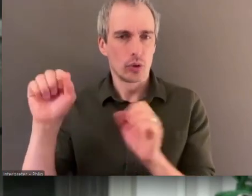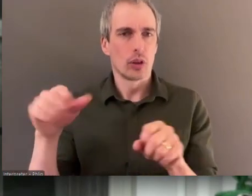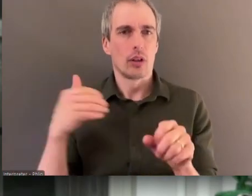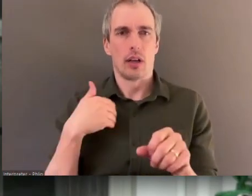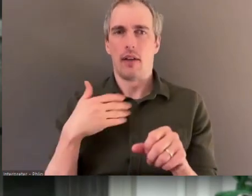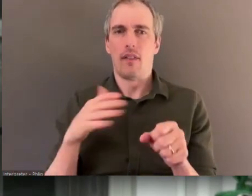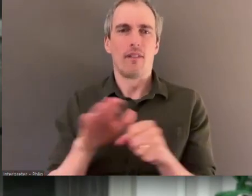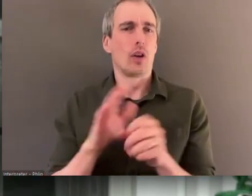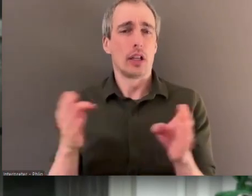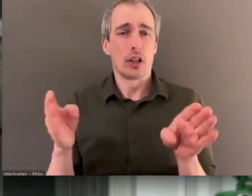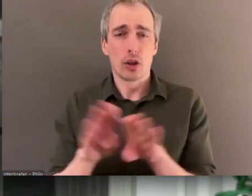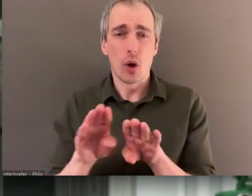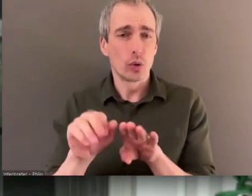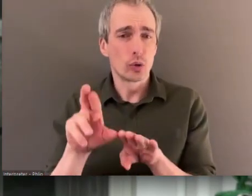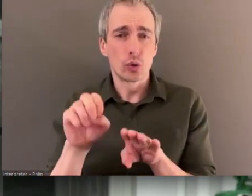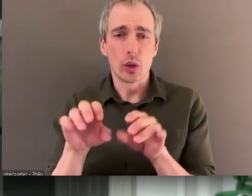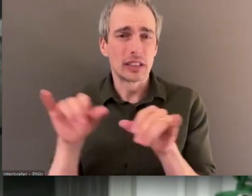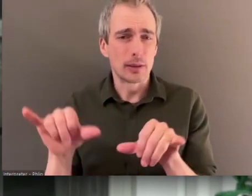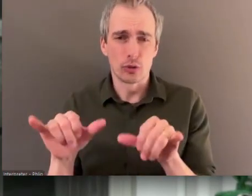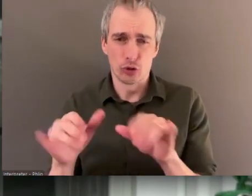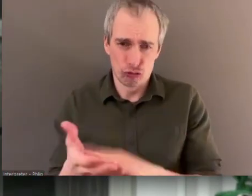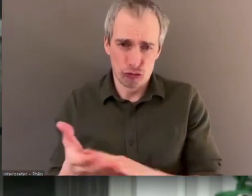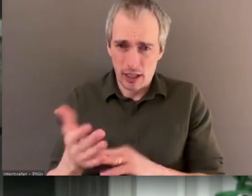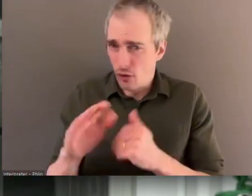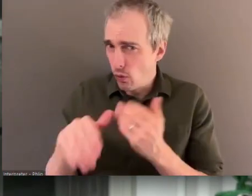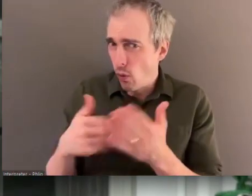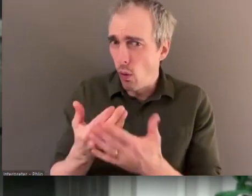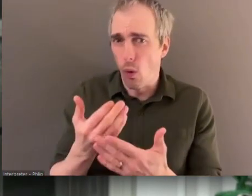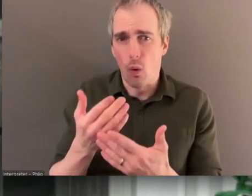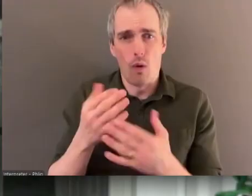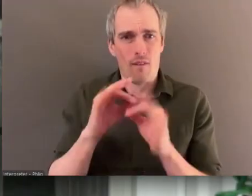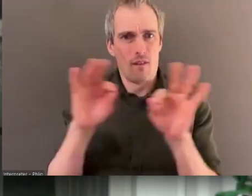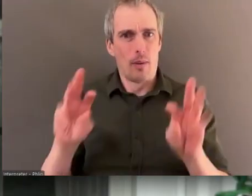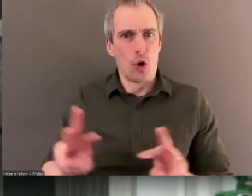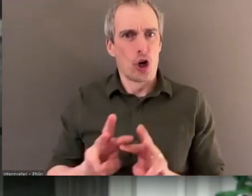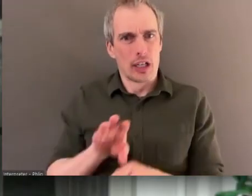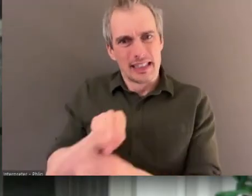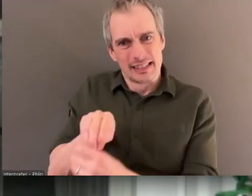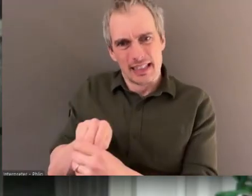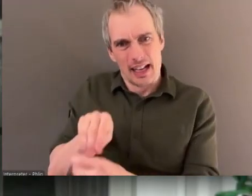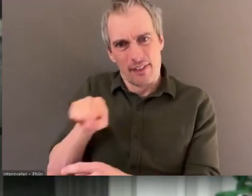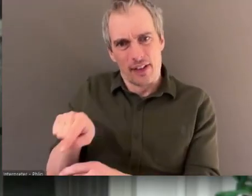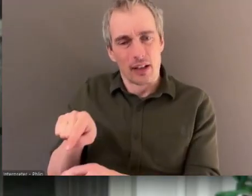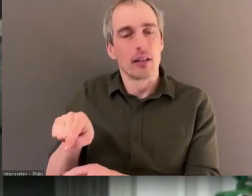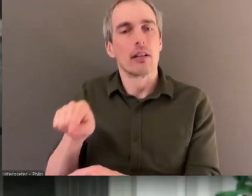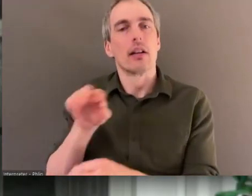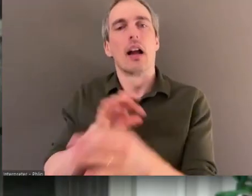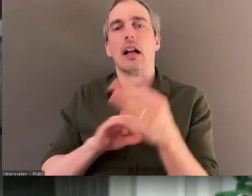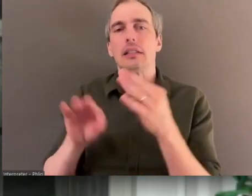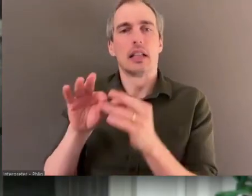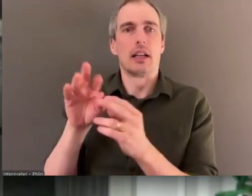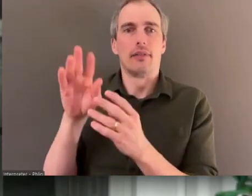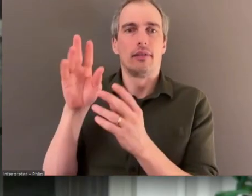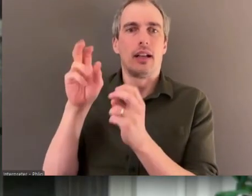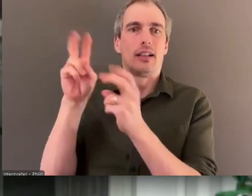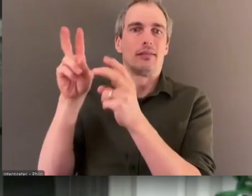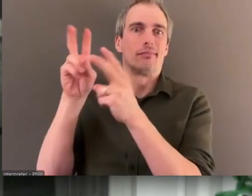entire system without exposing it to the cloud at all. Cool. One from the other room.